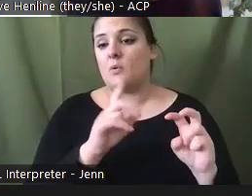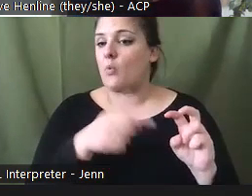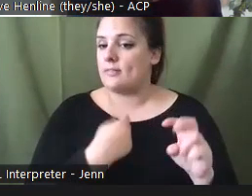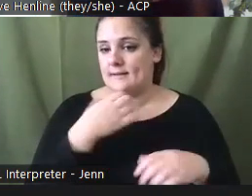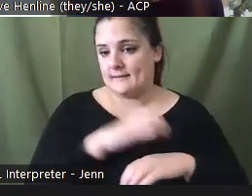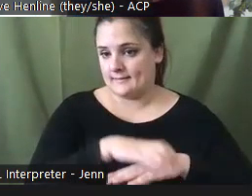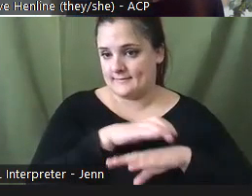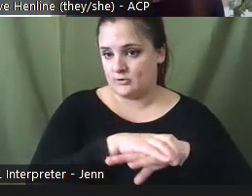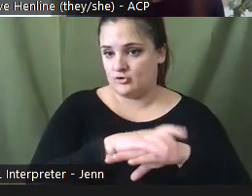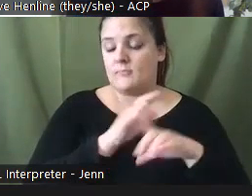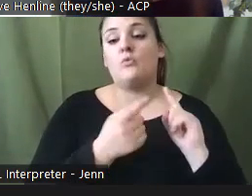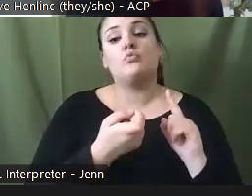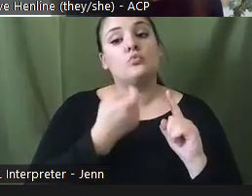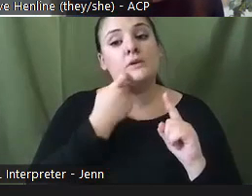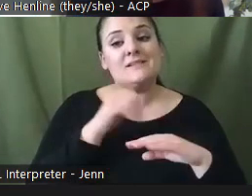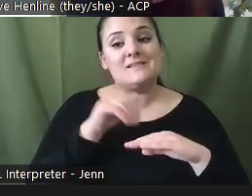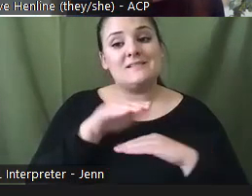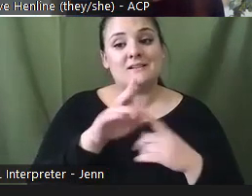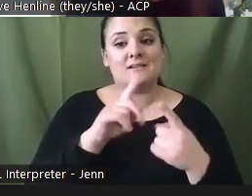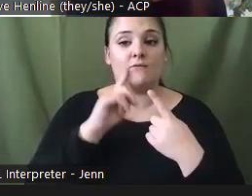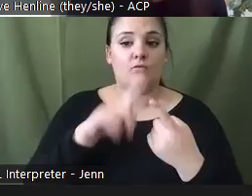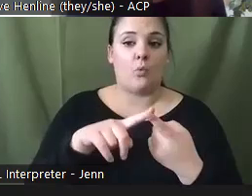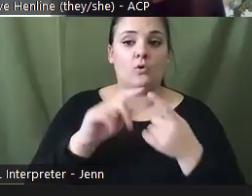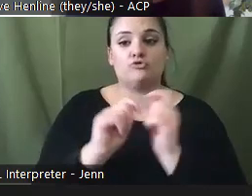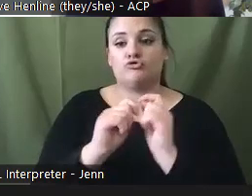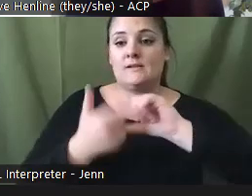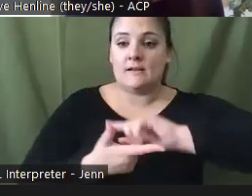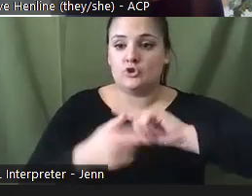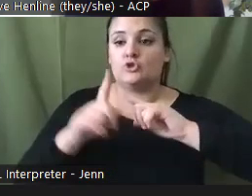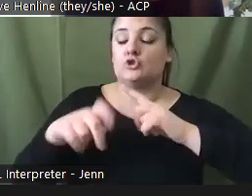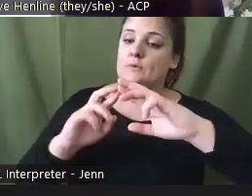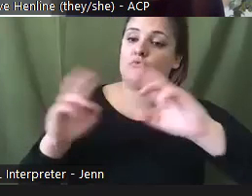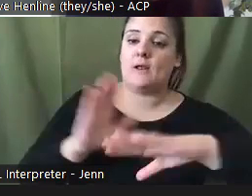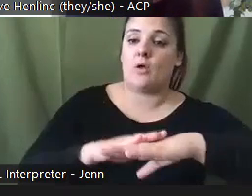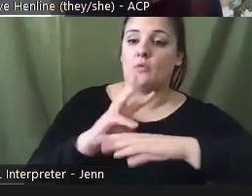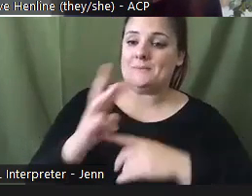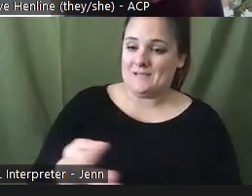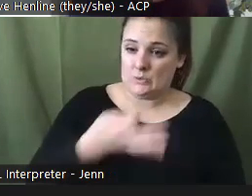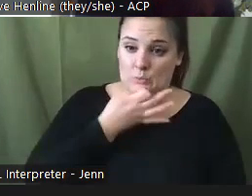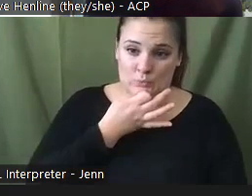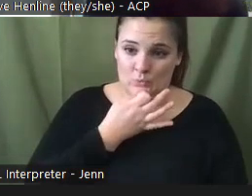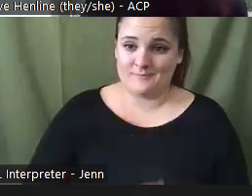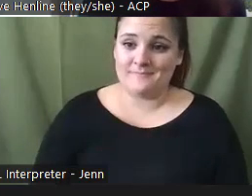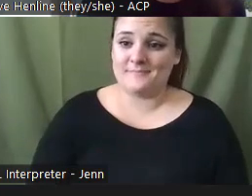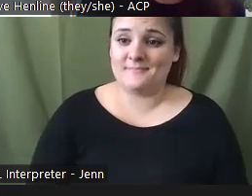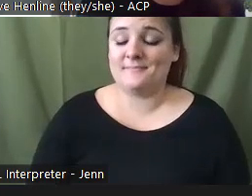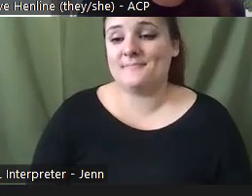recently sent it over for translation and so that should be ready on our website very soon.